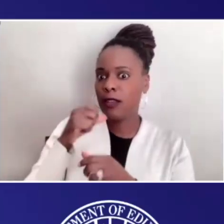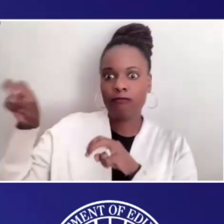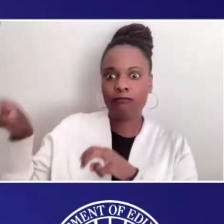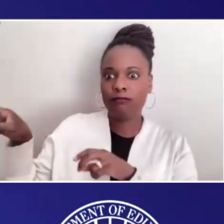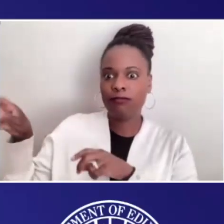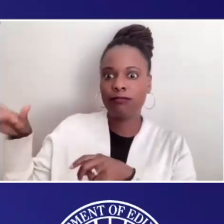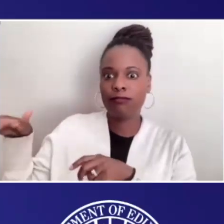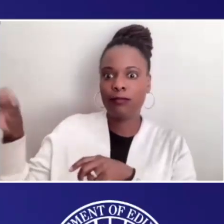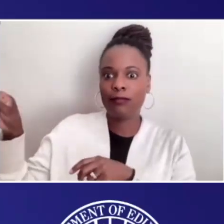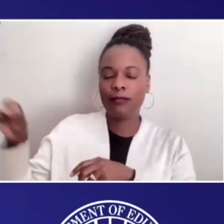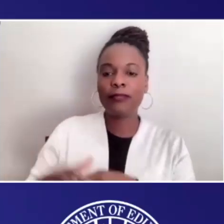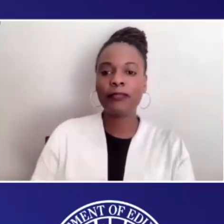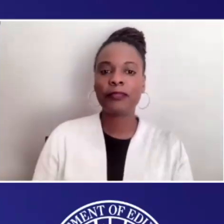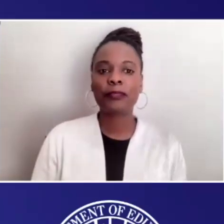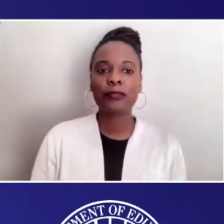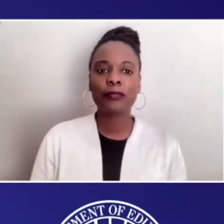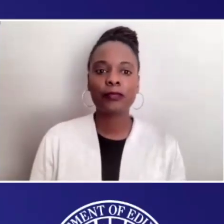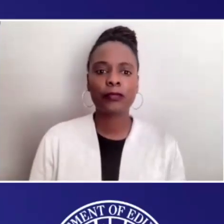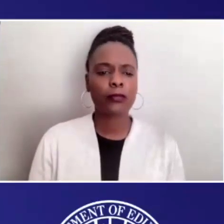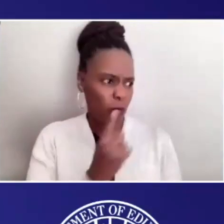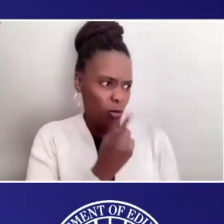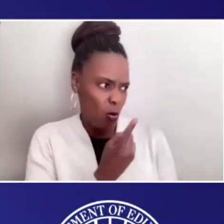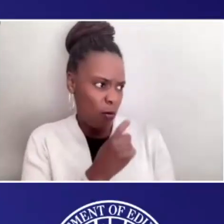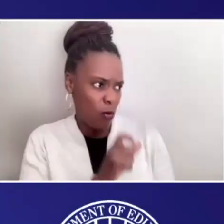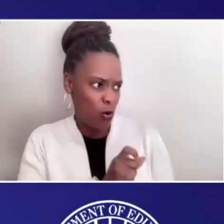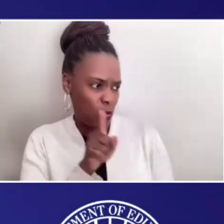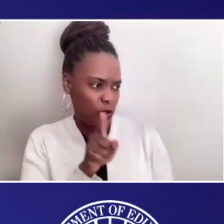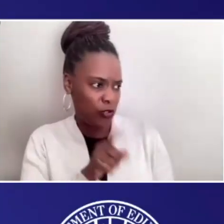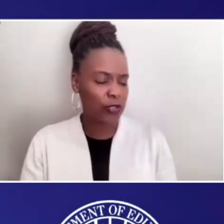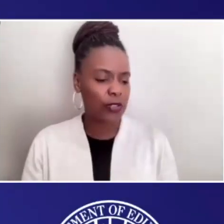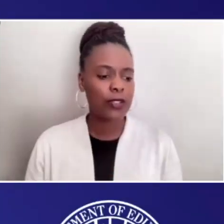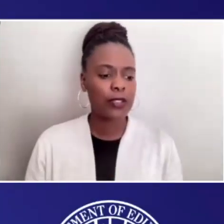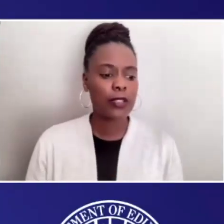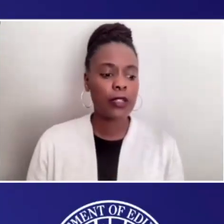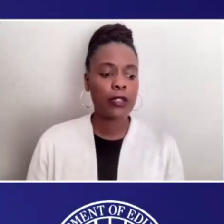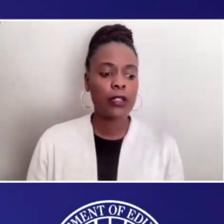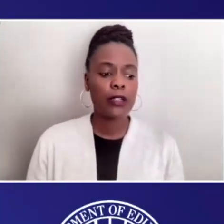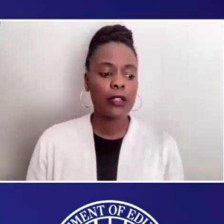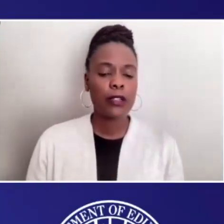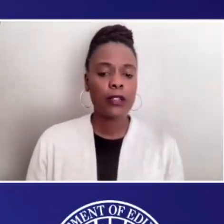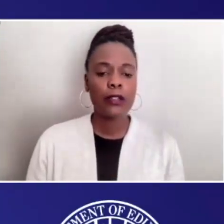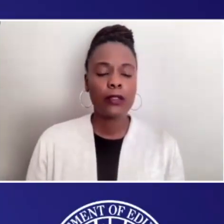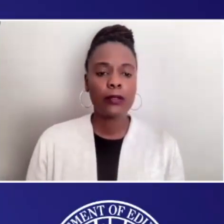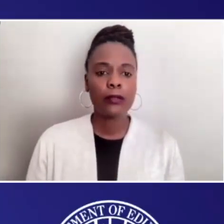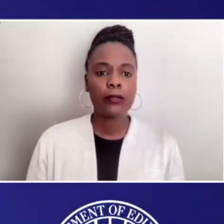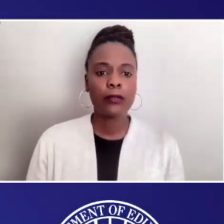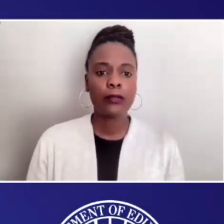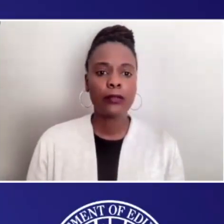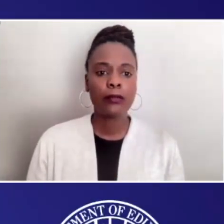And sorry, another follow-up question. For purposes of these hearings,